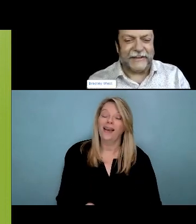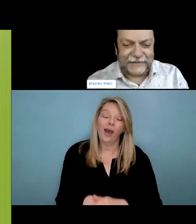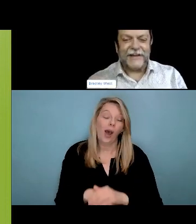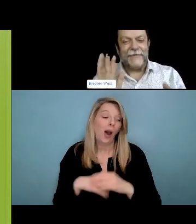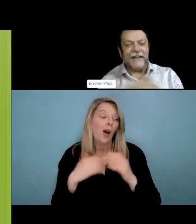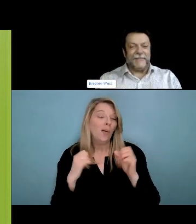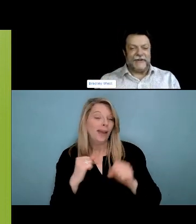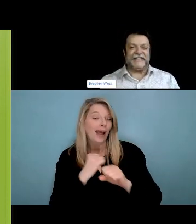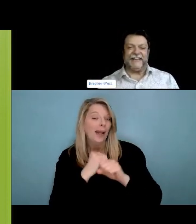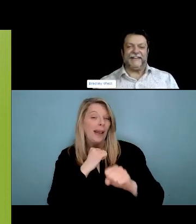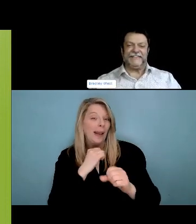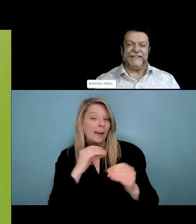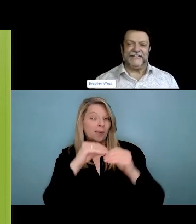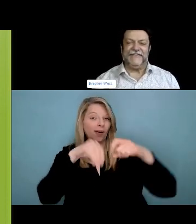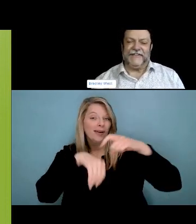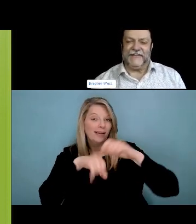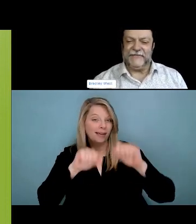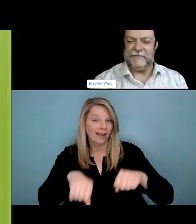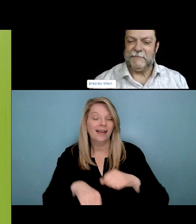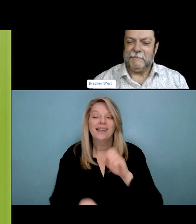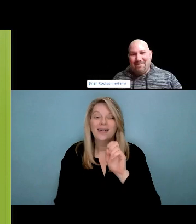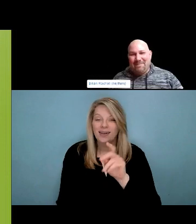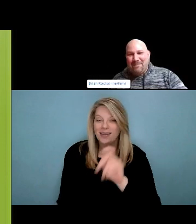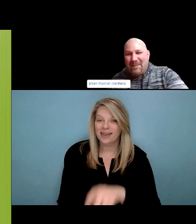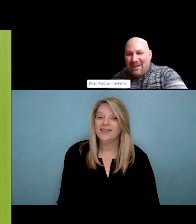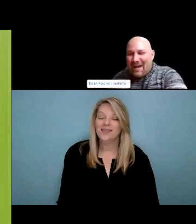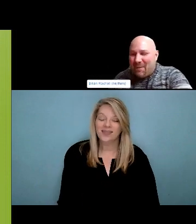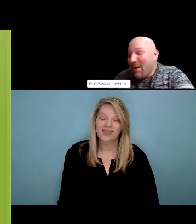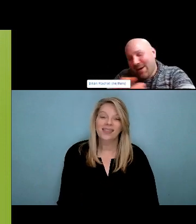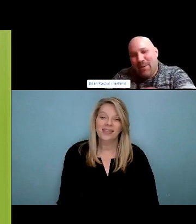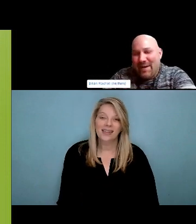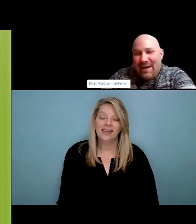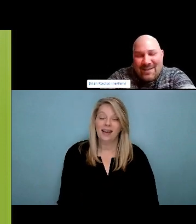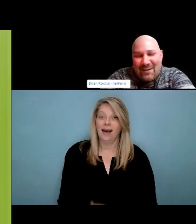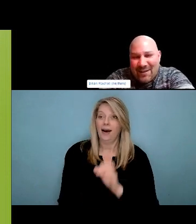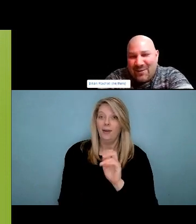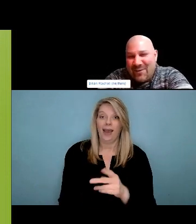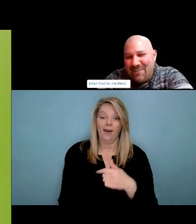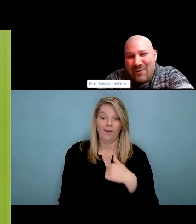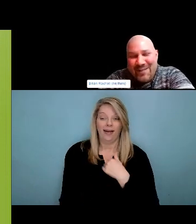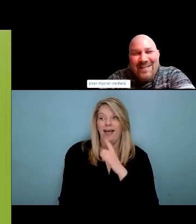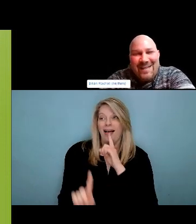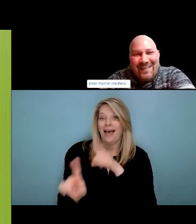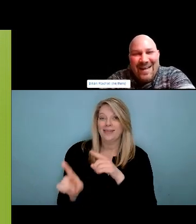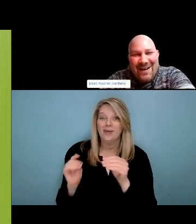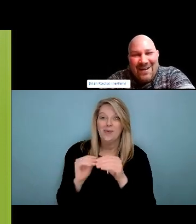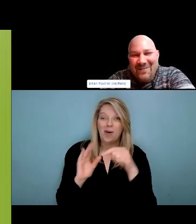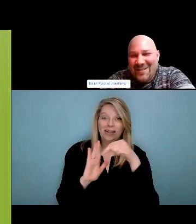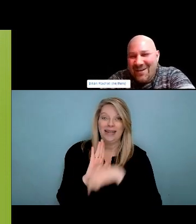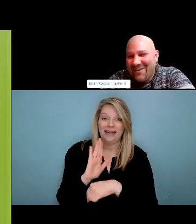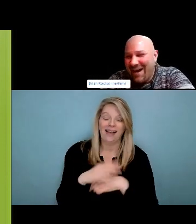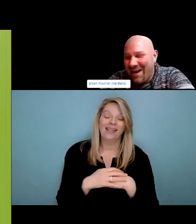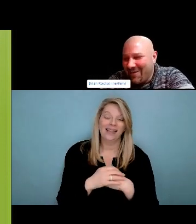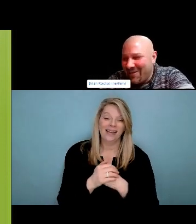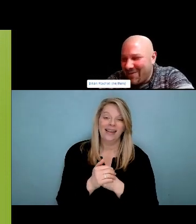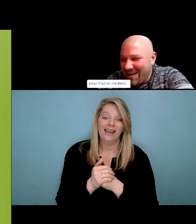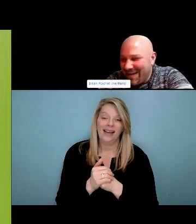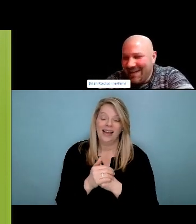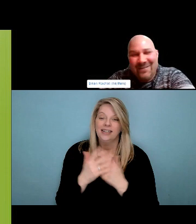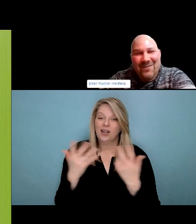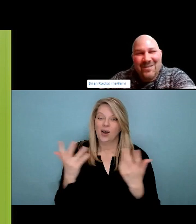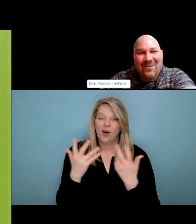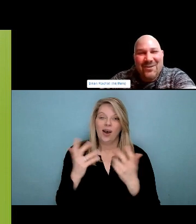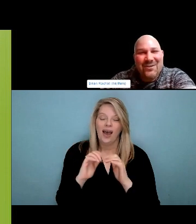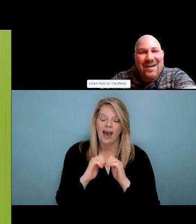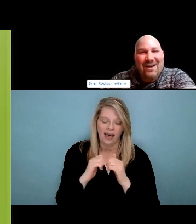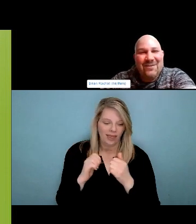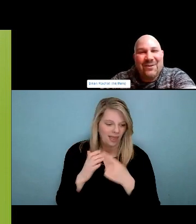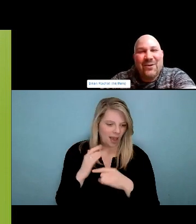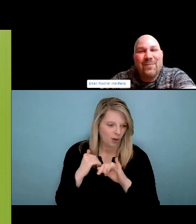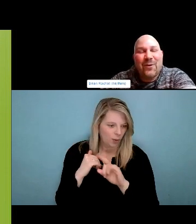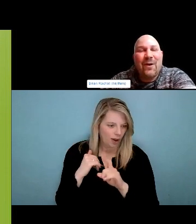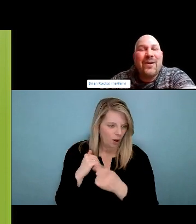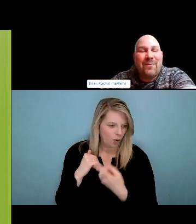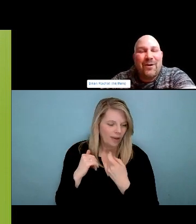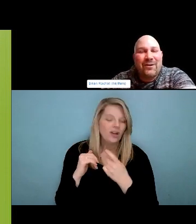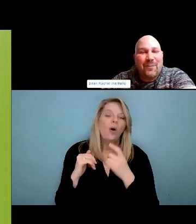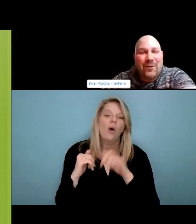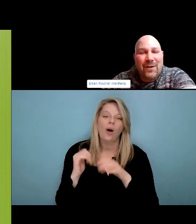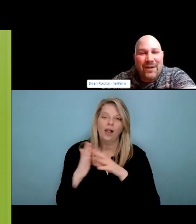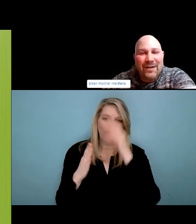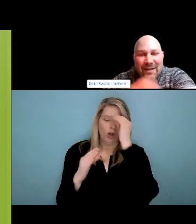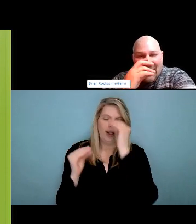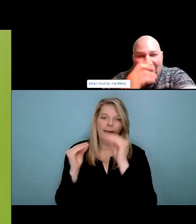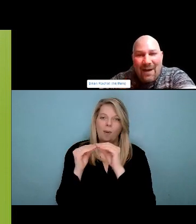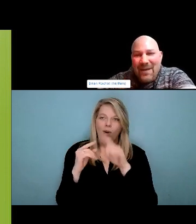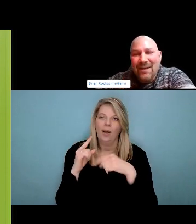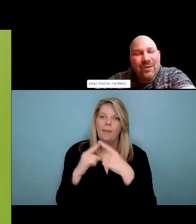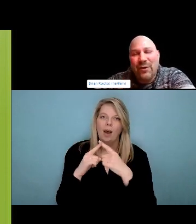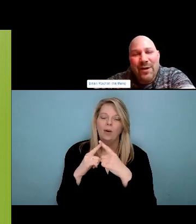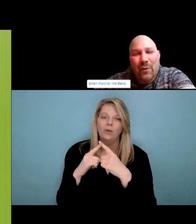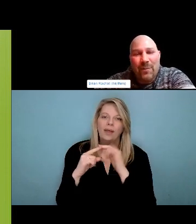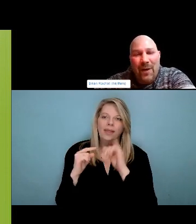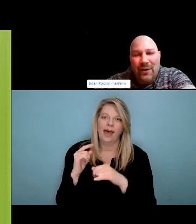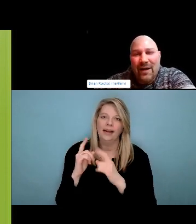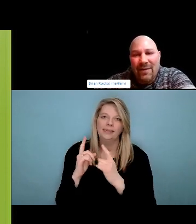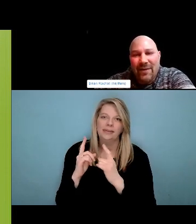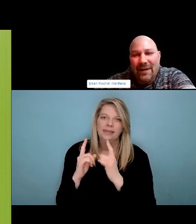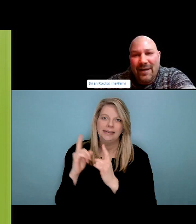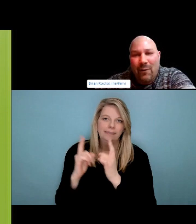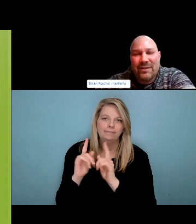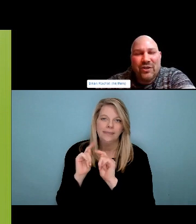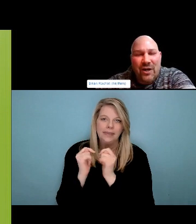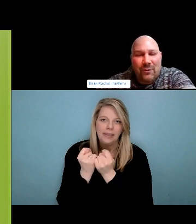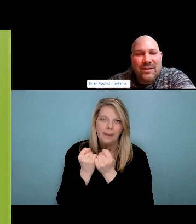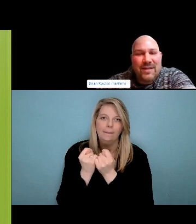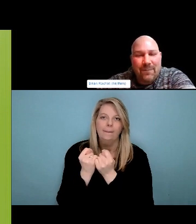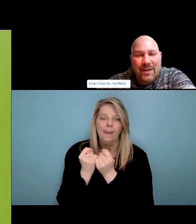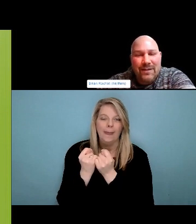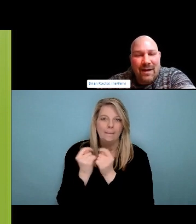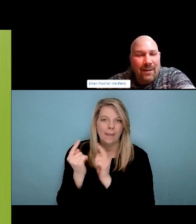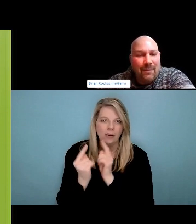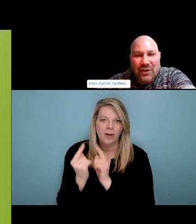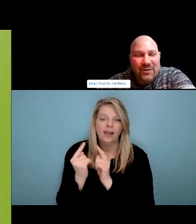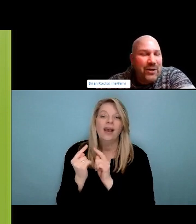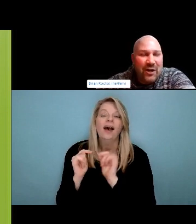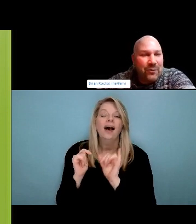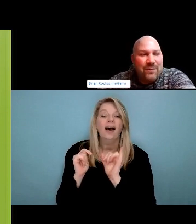Hey, we have a couple of other questions in the Q&A. So the first one is in regards to